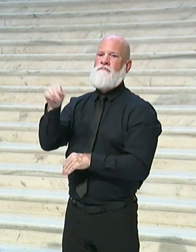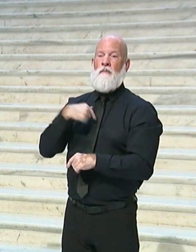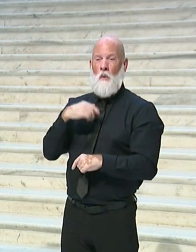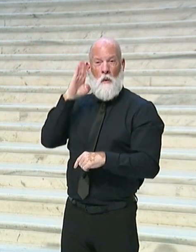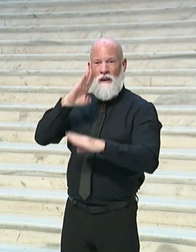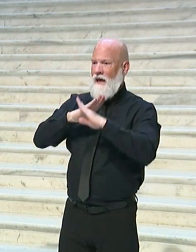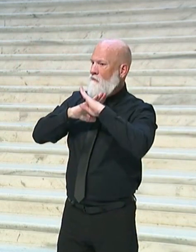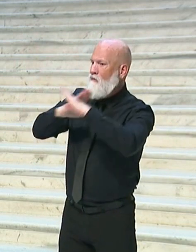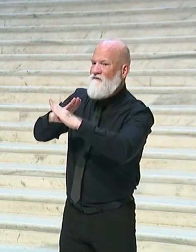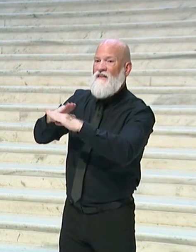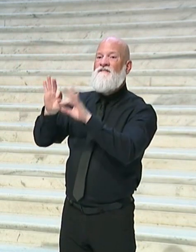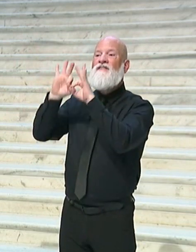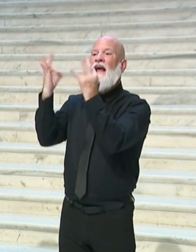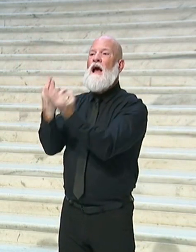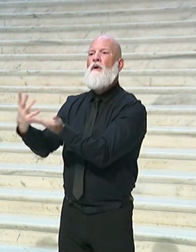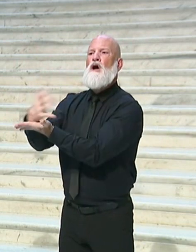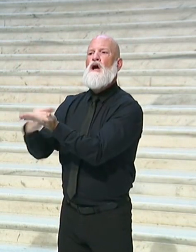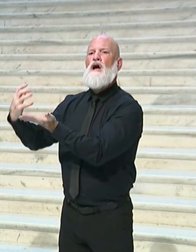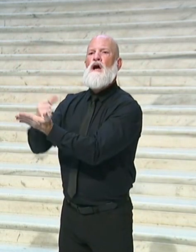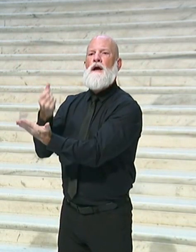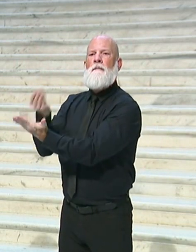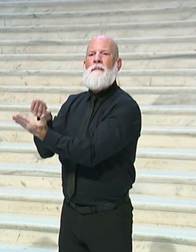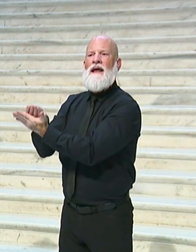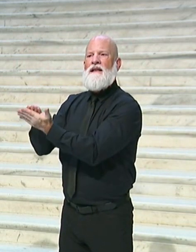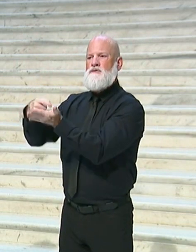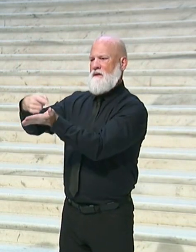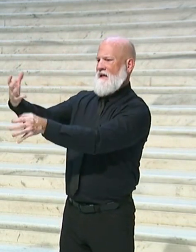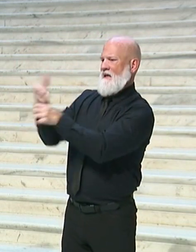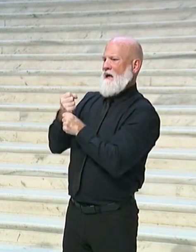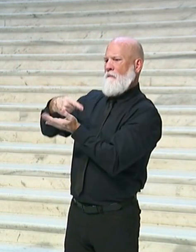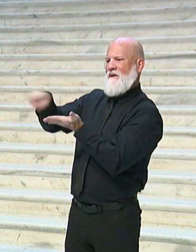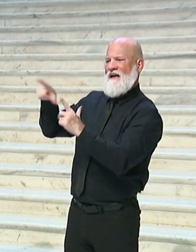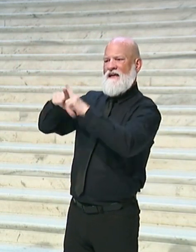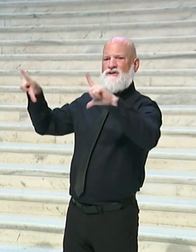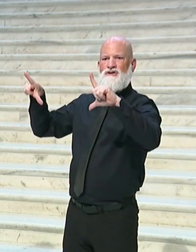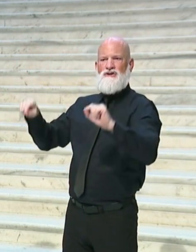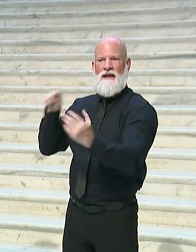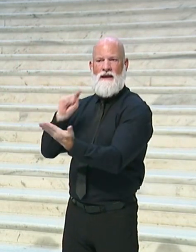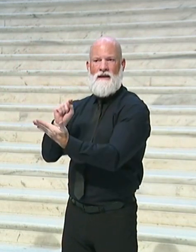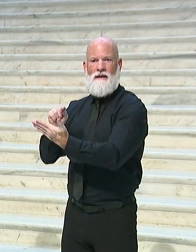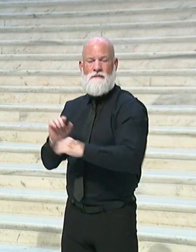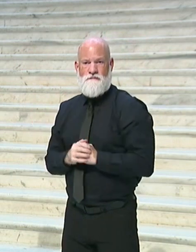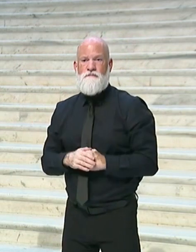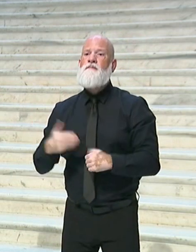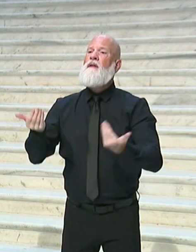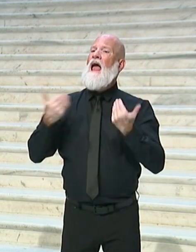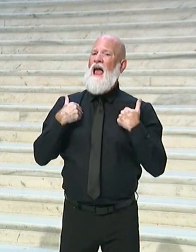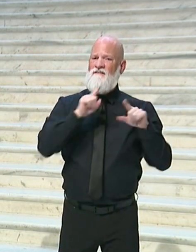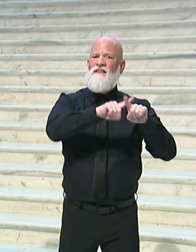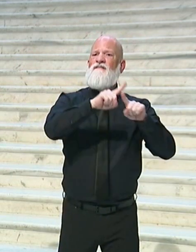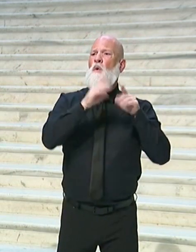DOWN. WE WILL NOT PREVENT FAMILIES FROM EARNING A PAYCHECK. GEORGIANS KNOW THE RISK OF THIS VIRUS AND THEY